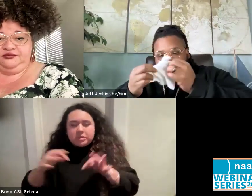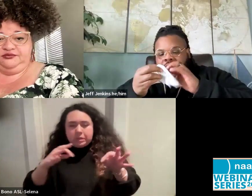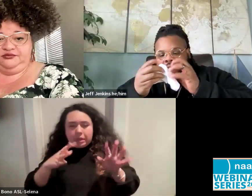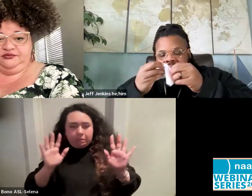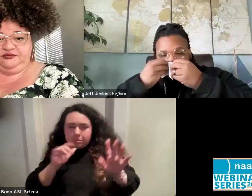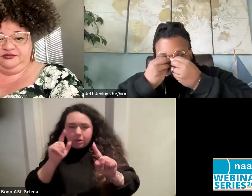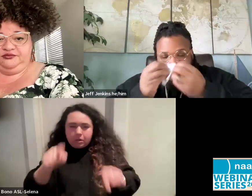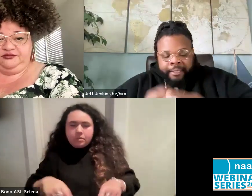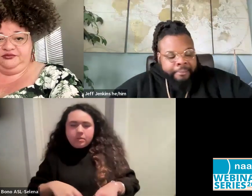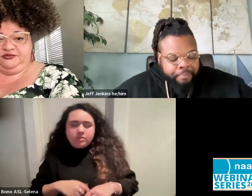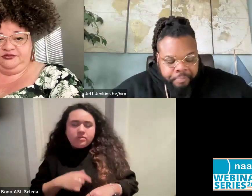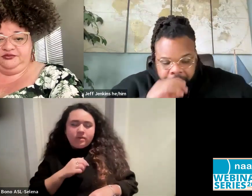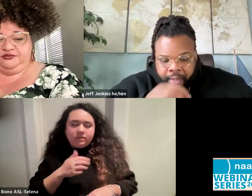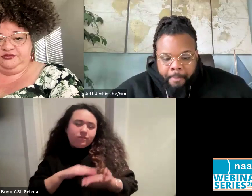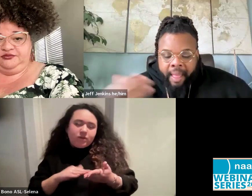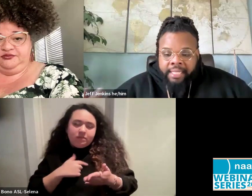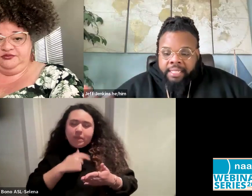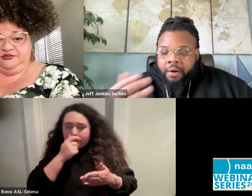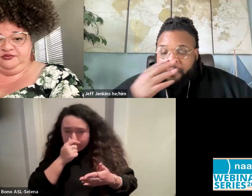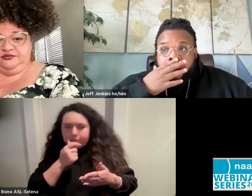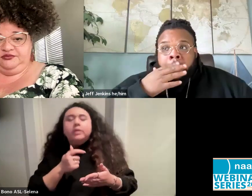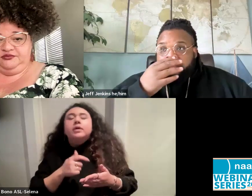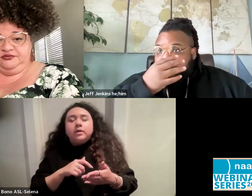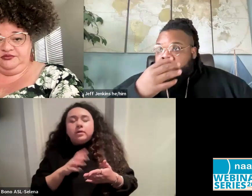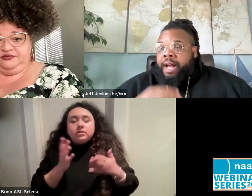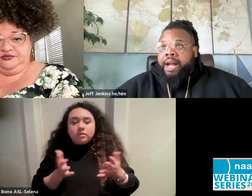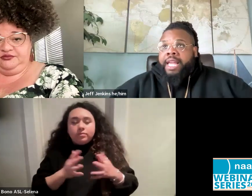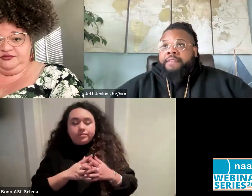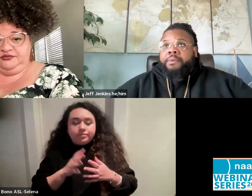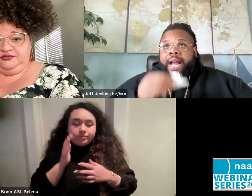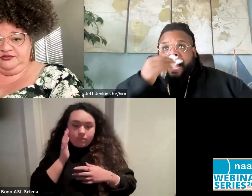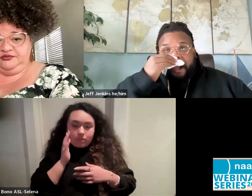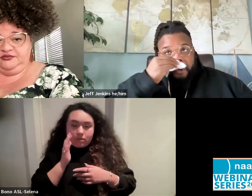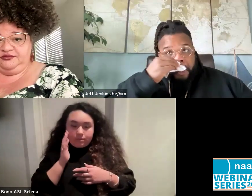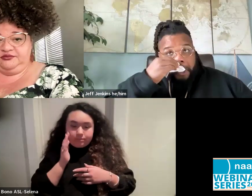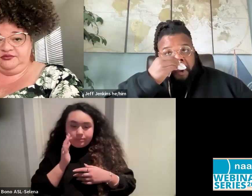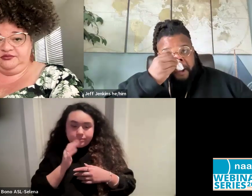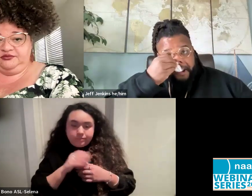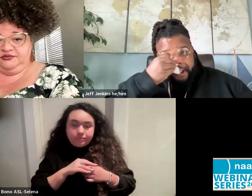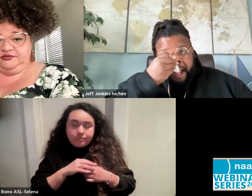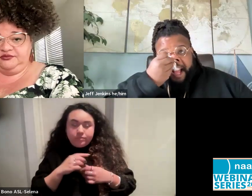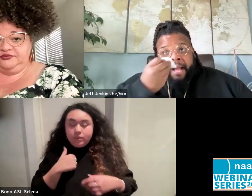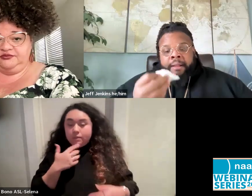Please forgive me. Garth And so even when I got older